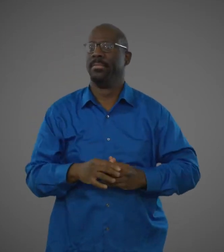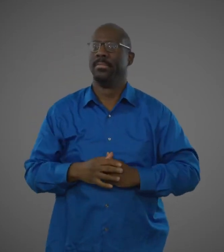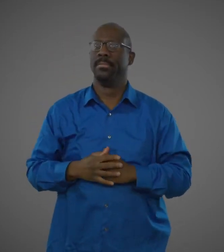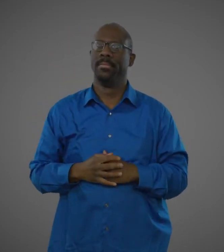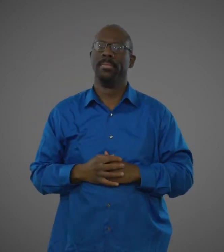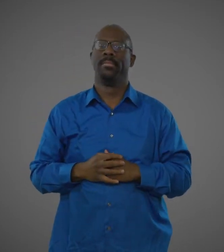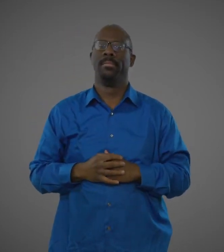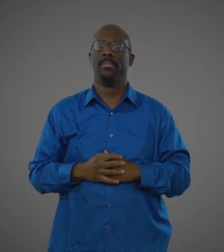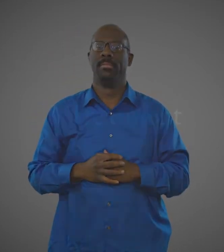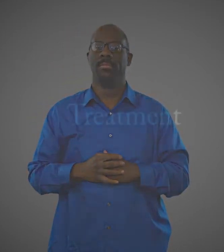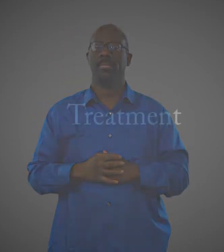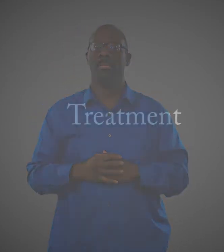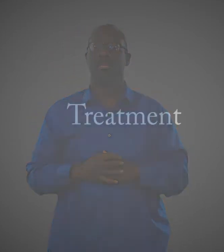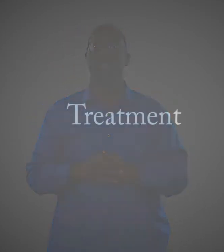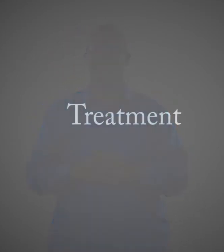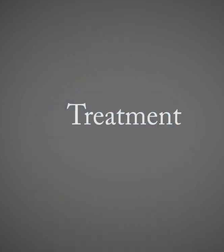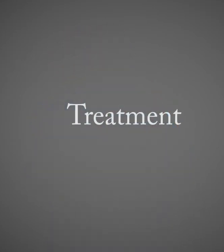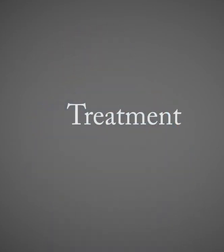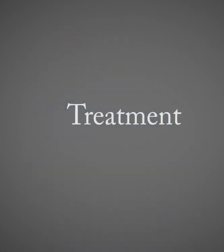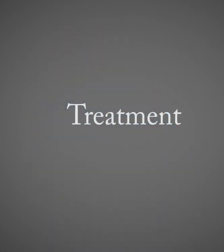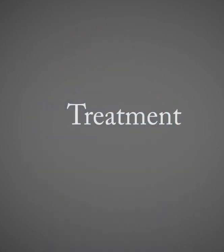and the doctor can see if there is an injury.